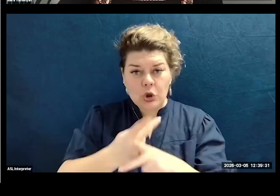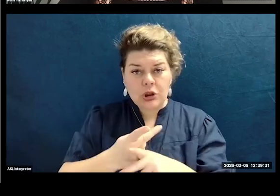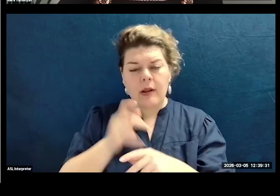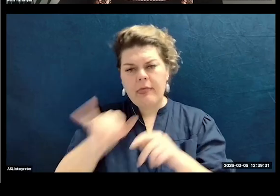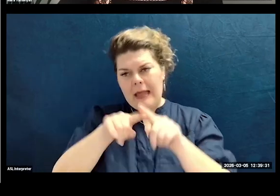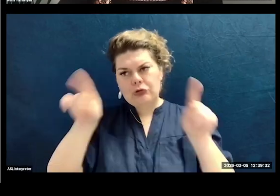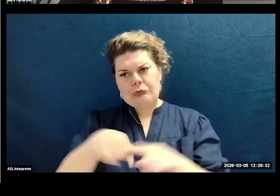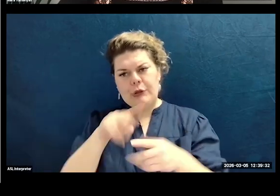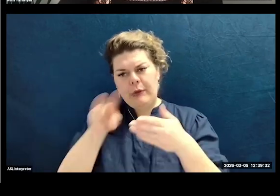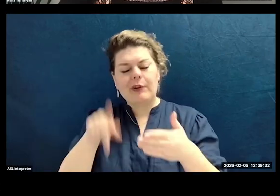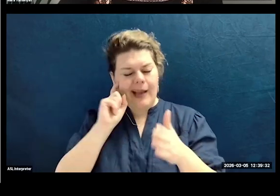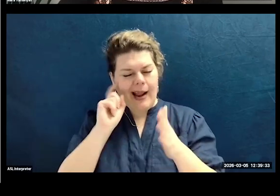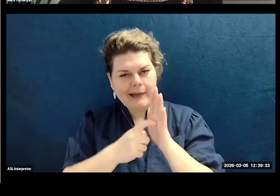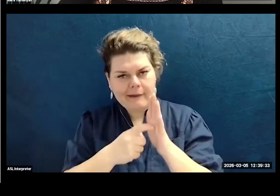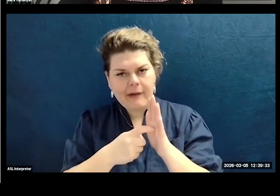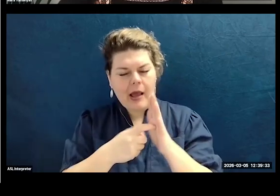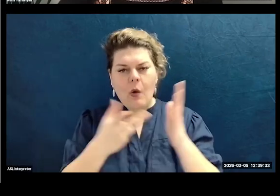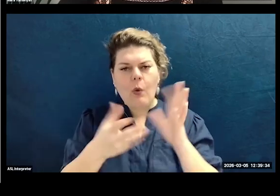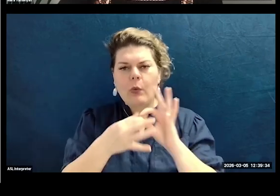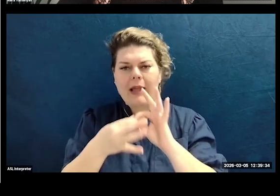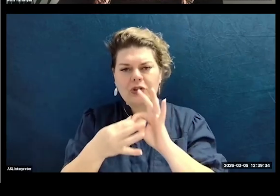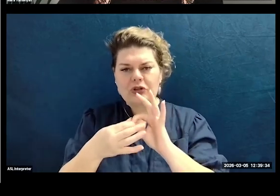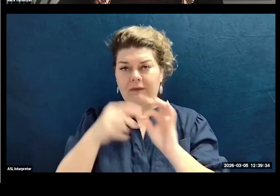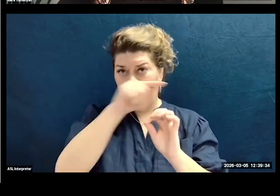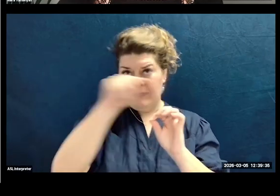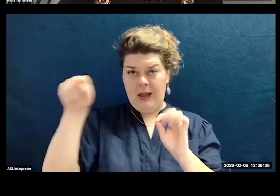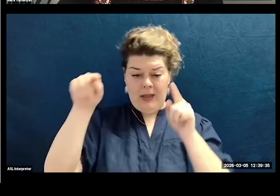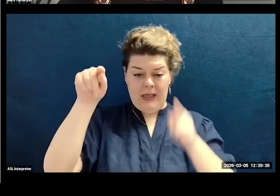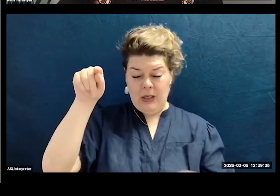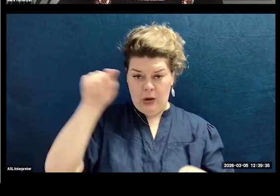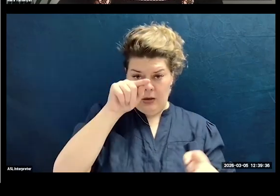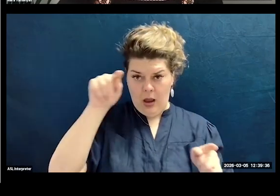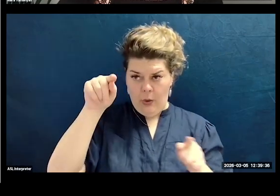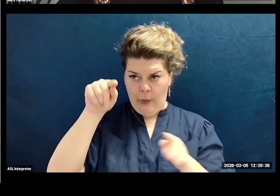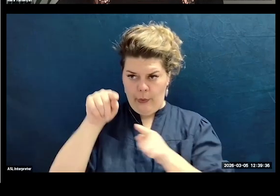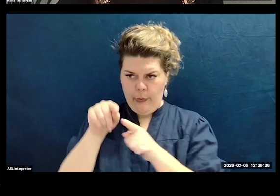to clearly identify relationships between data cells and the header.